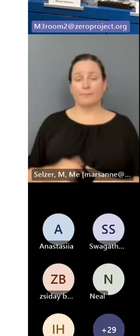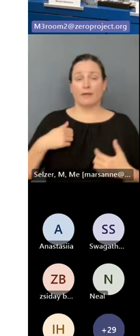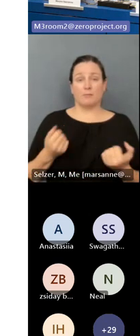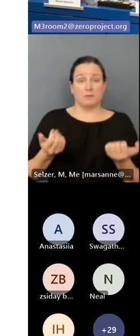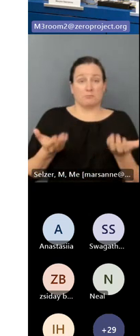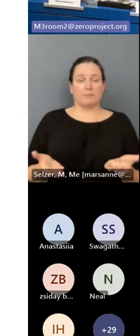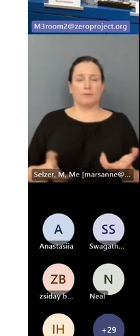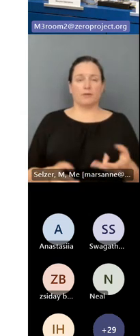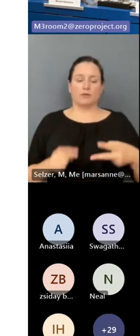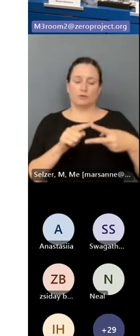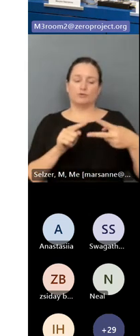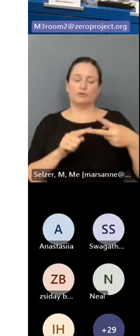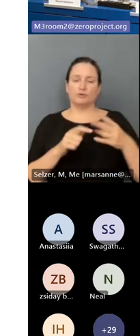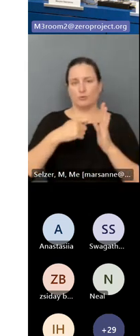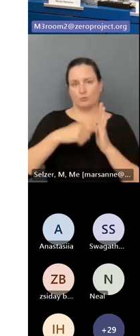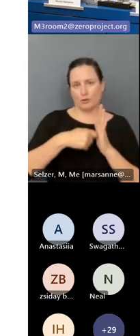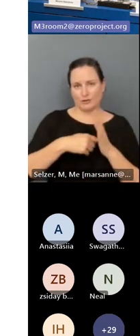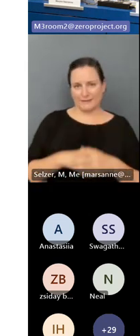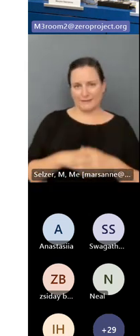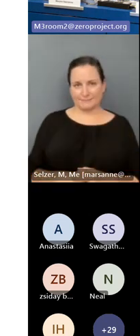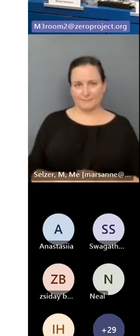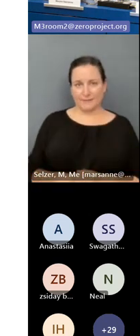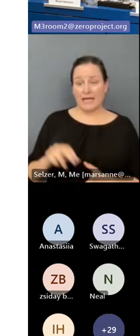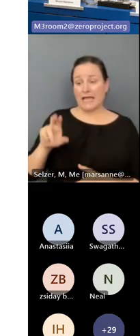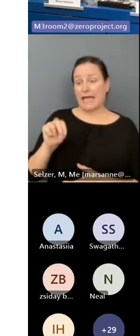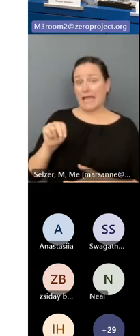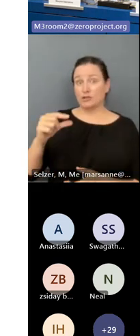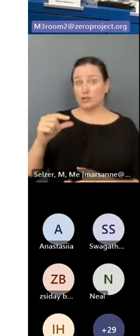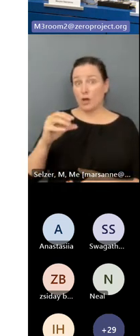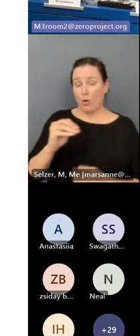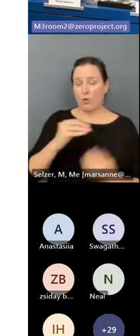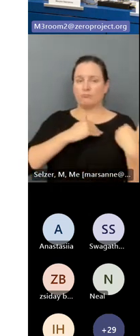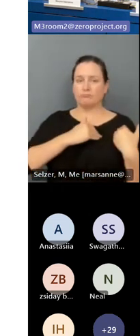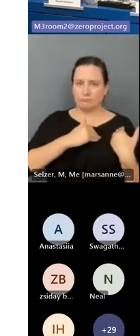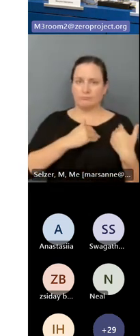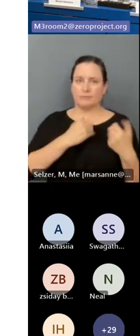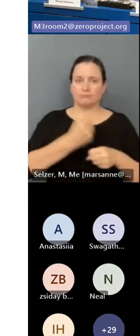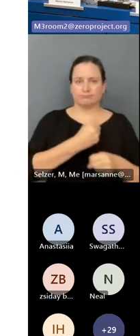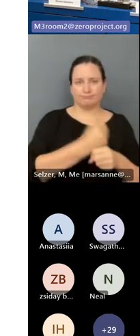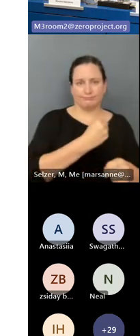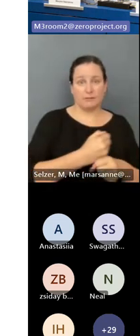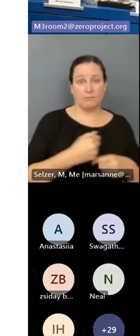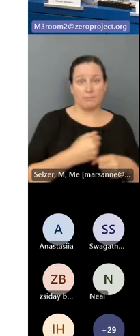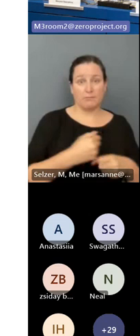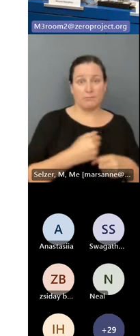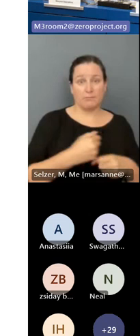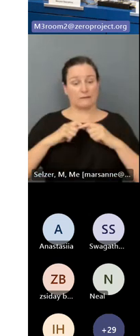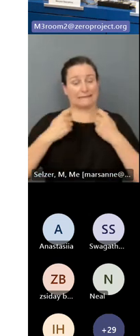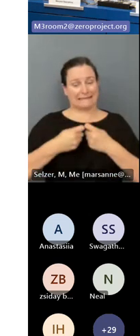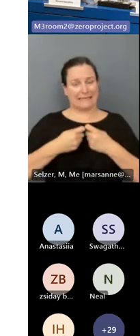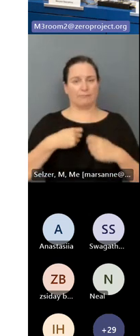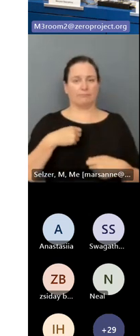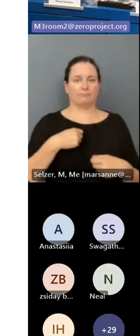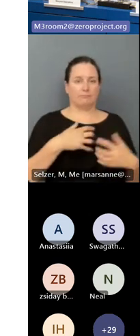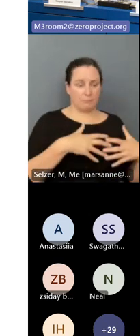are implemented by non-government organisations originated by our team. A project… the first one,